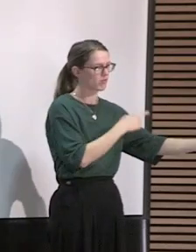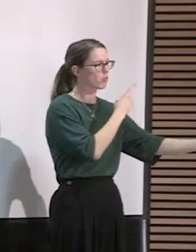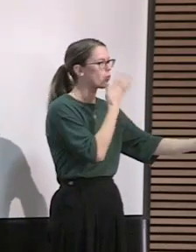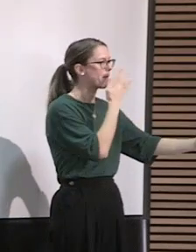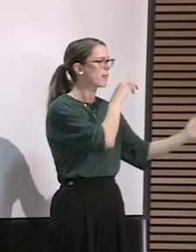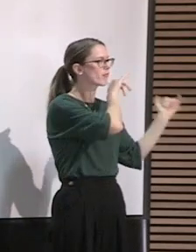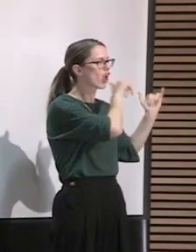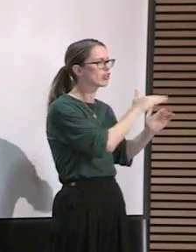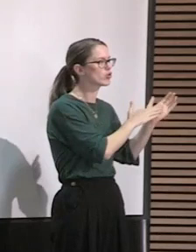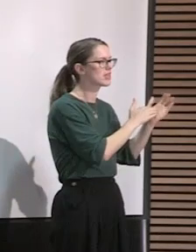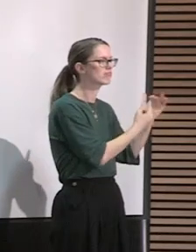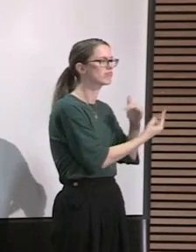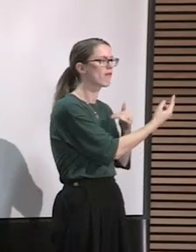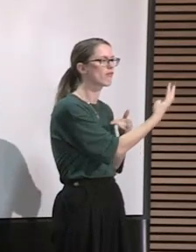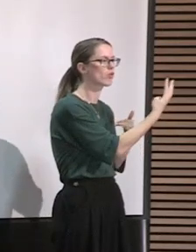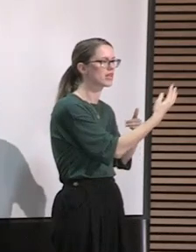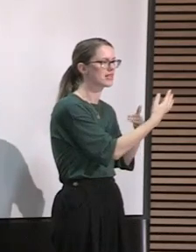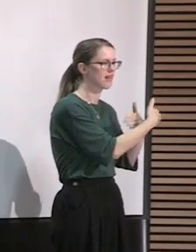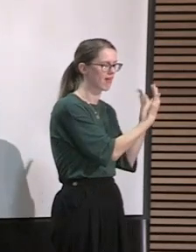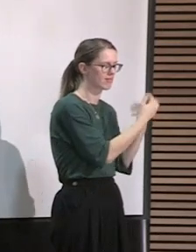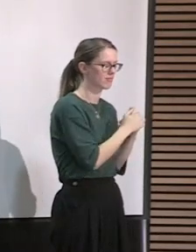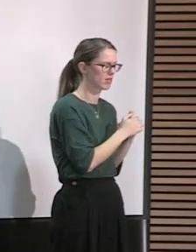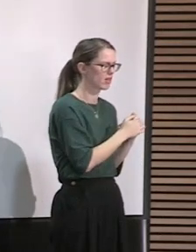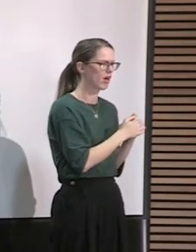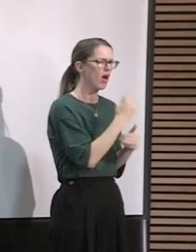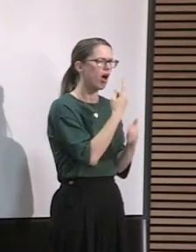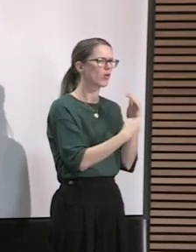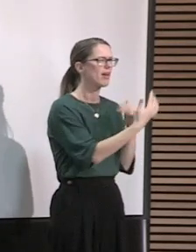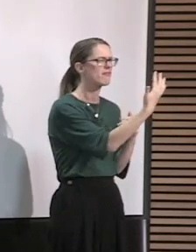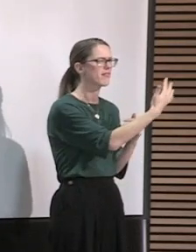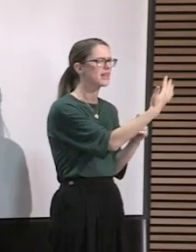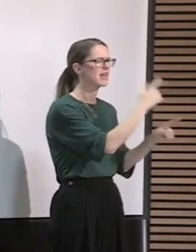being taken at Day 3 versus the number taken at Day 12,